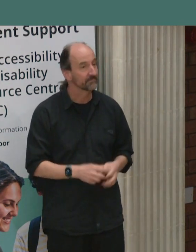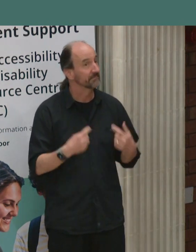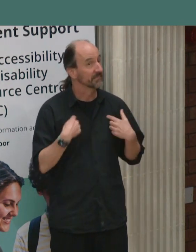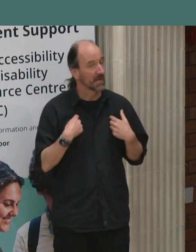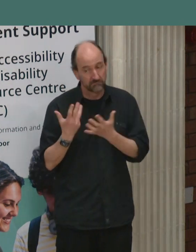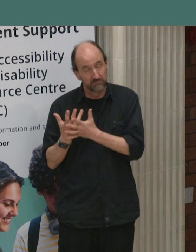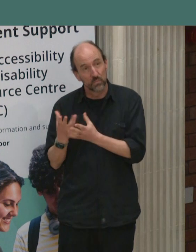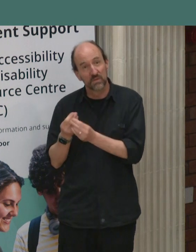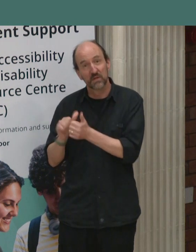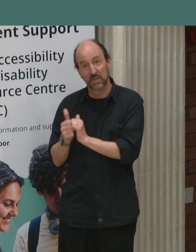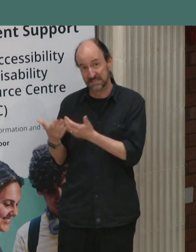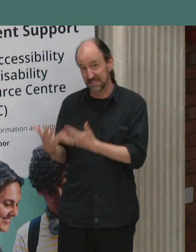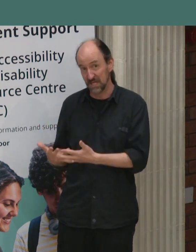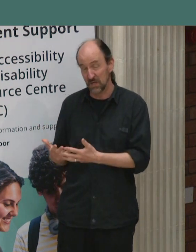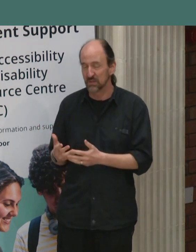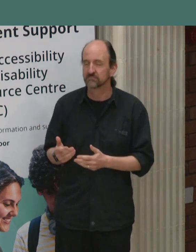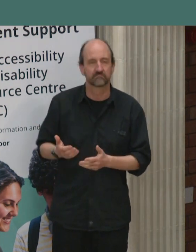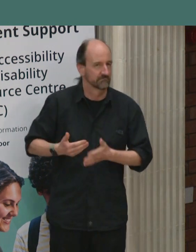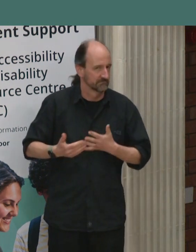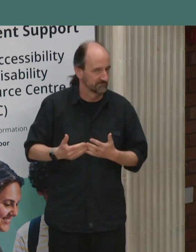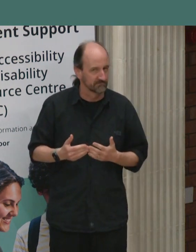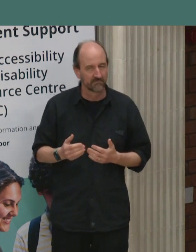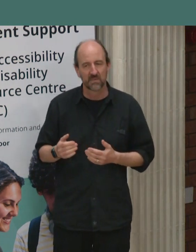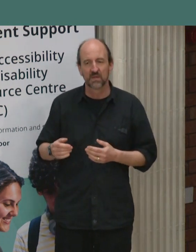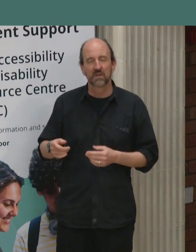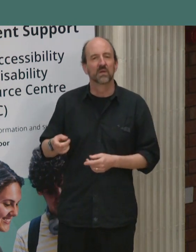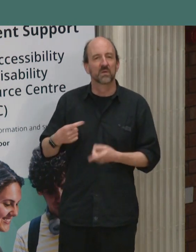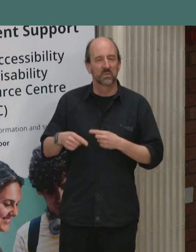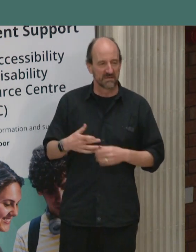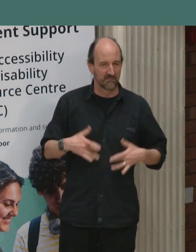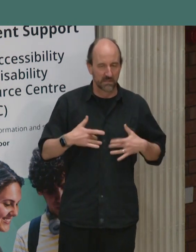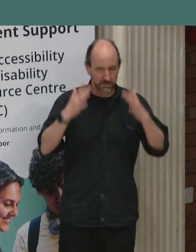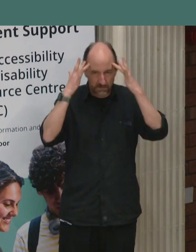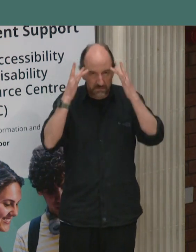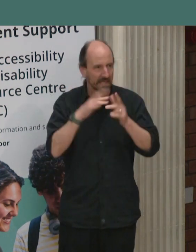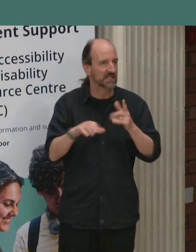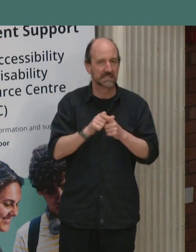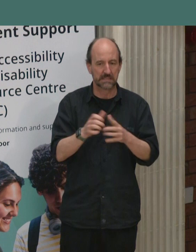however concerned we might be about a seeming explosion in diagnosis, when we